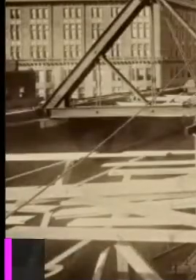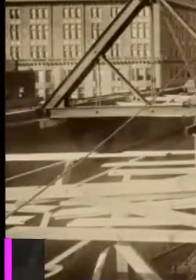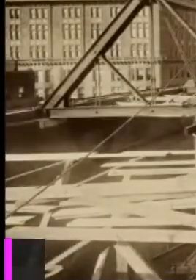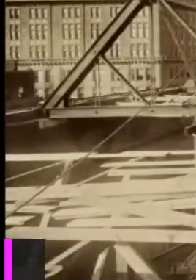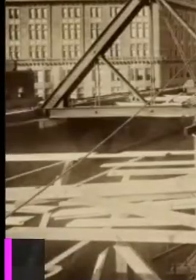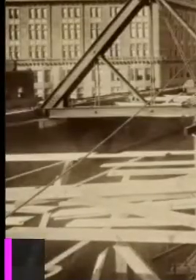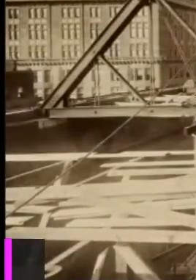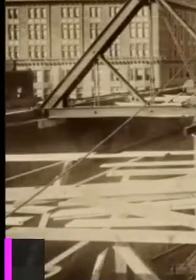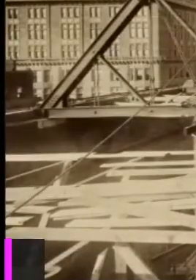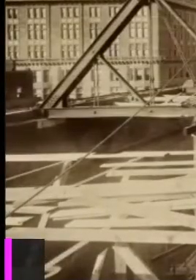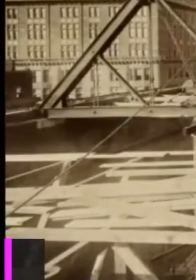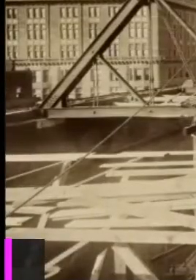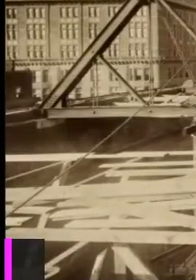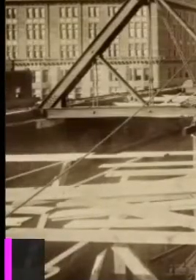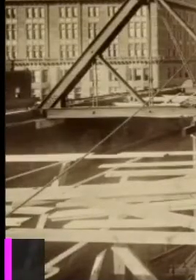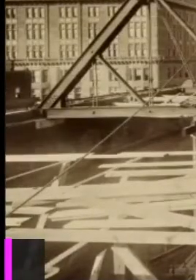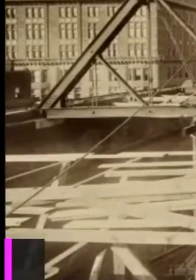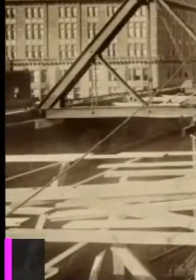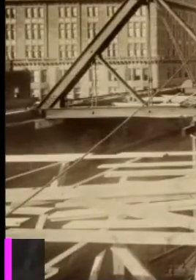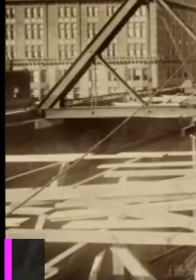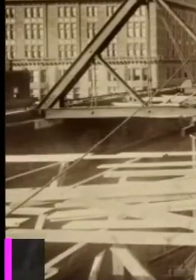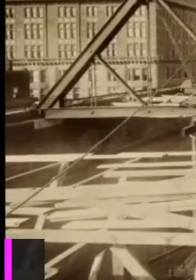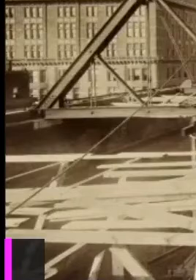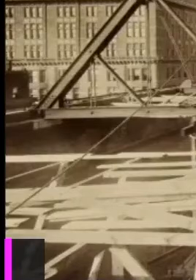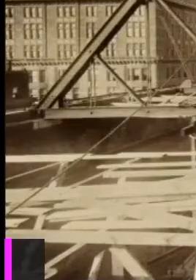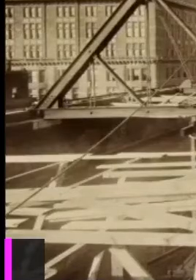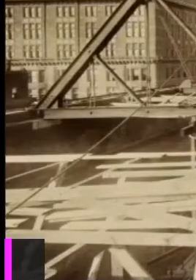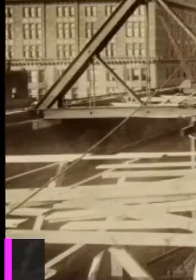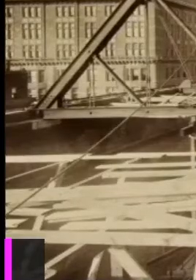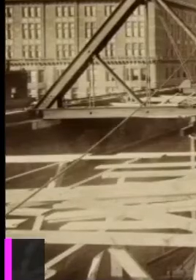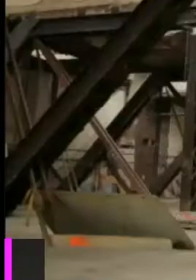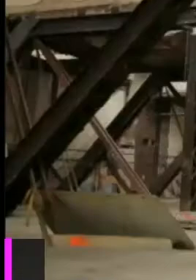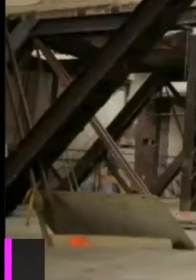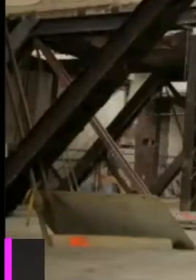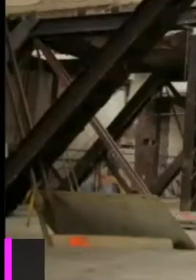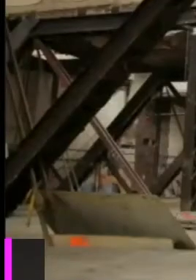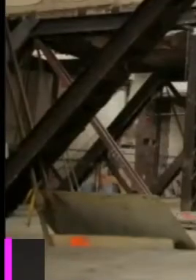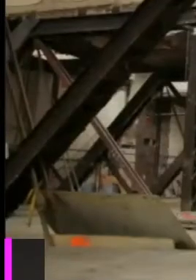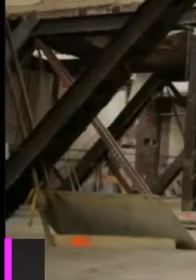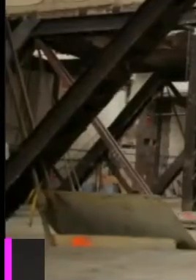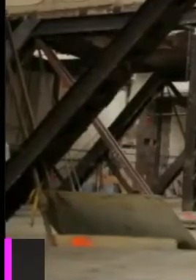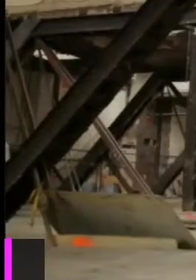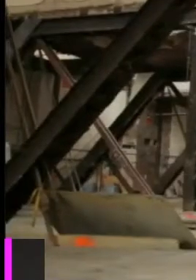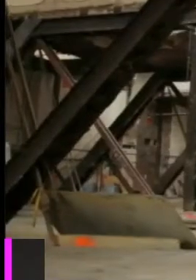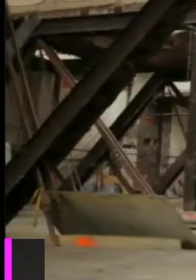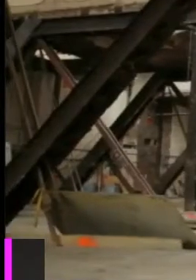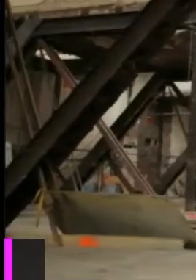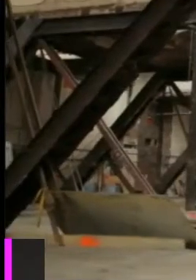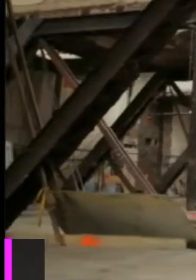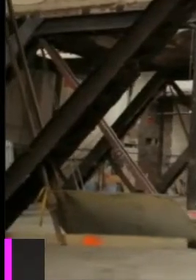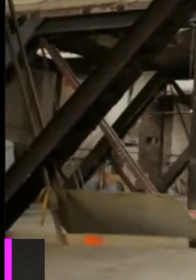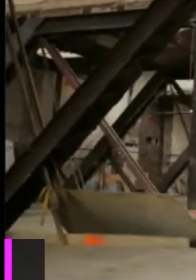Steel that continues to make it possible for the hall to physically evolve. Almost 125 years later,